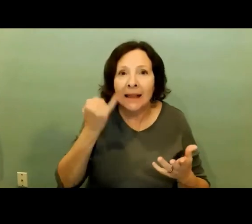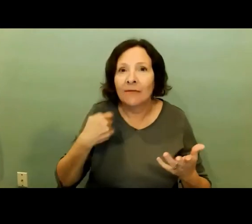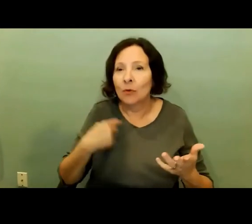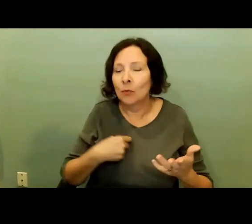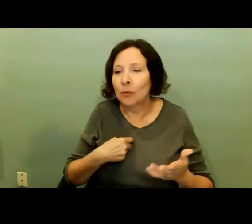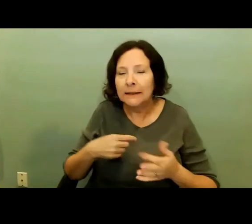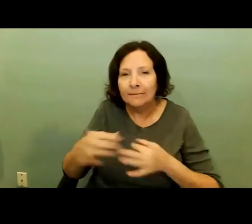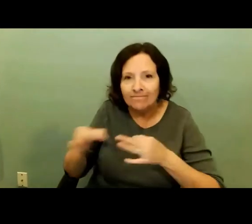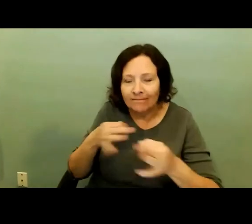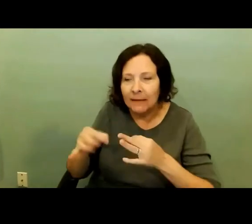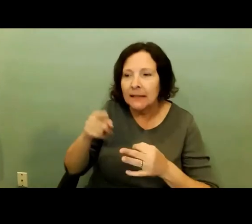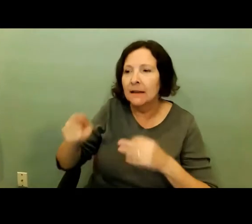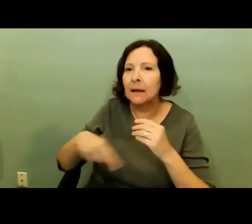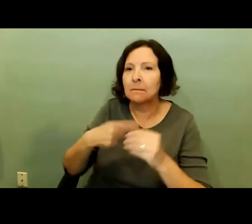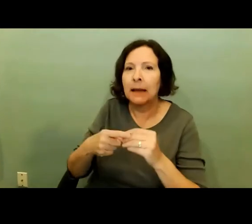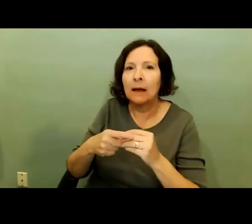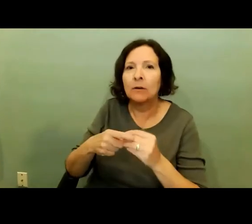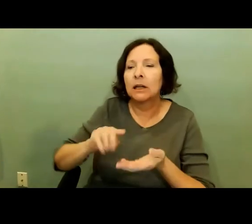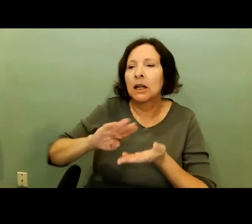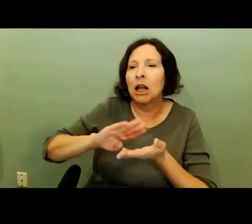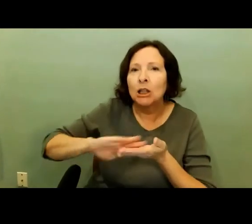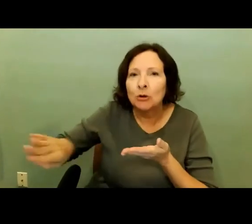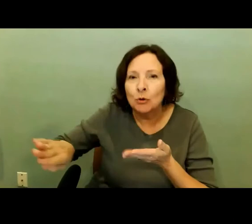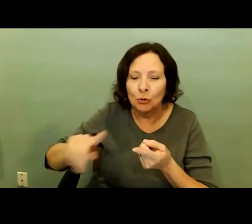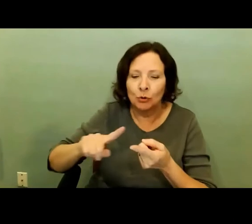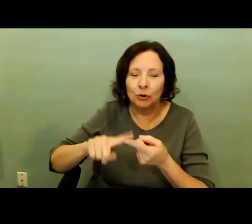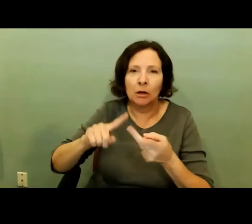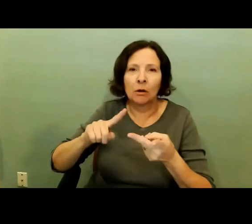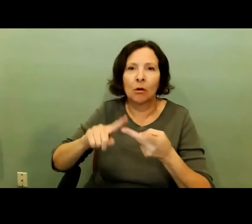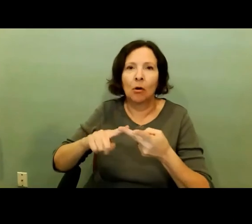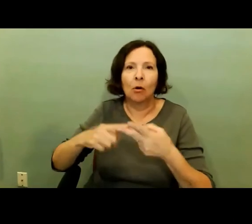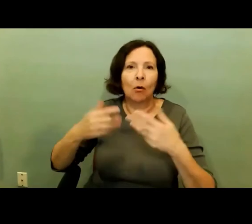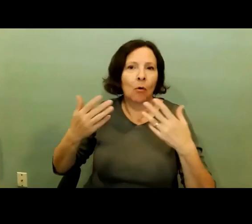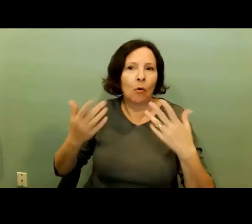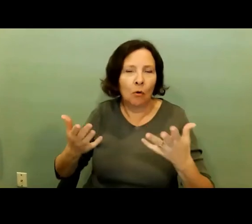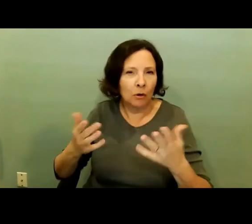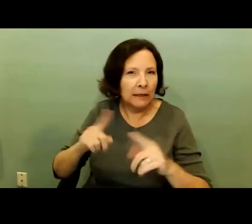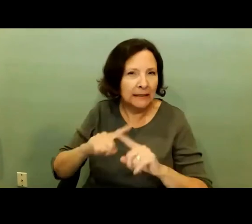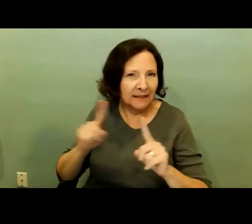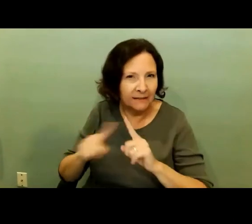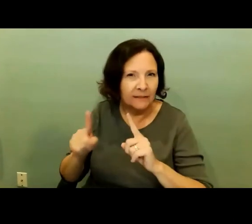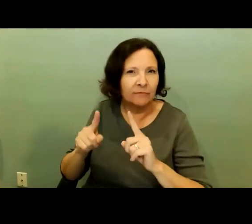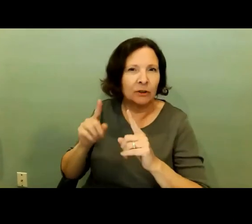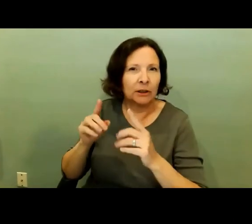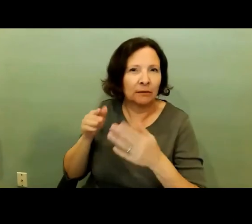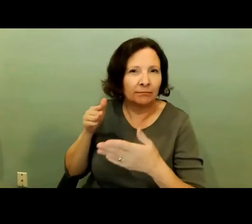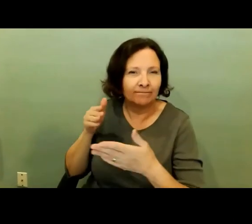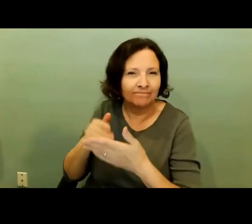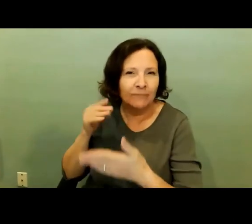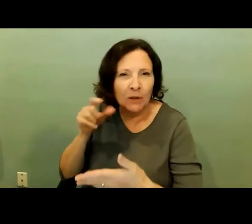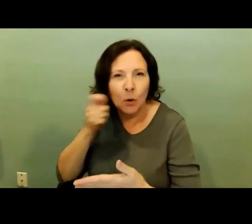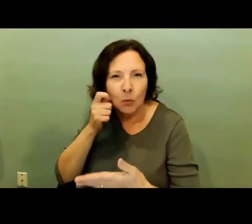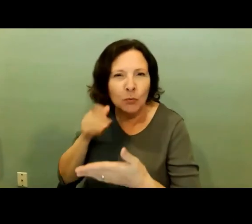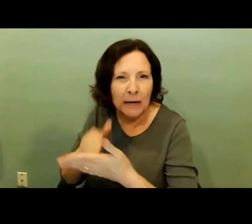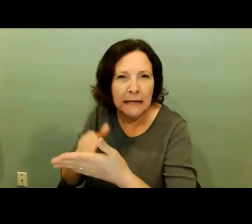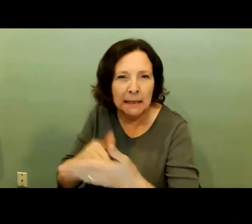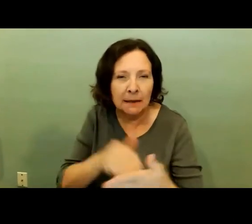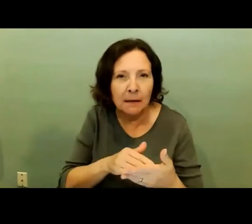specific forms is much higher for minority groups, ranging from 30 to 40% depending on the type of bias that we are monitoring.